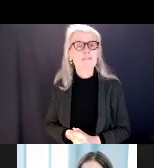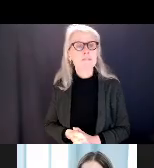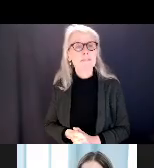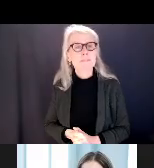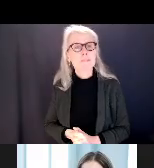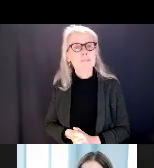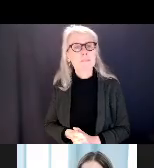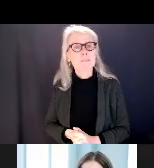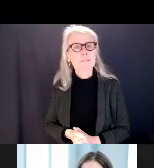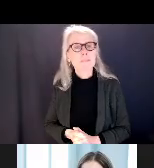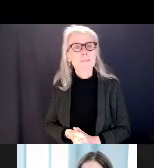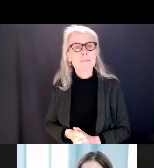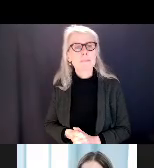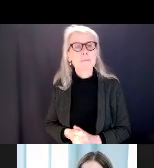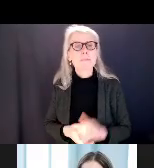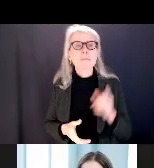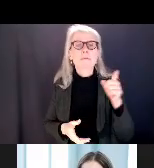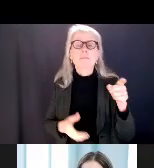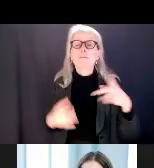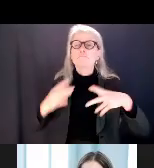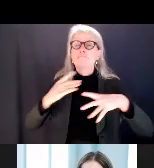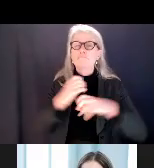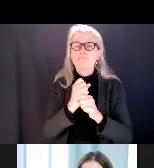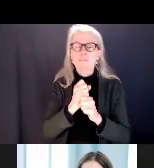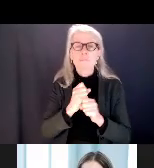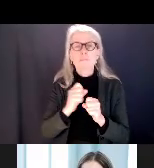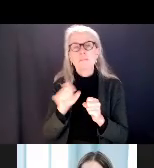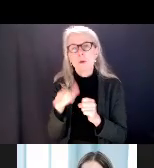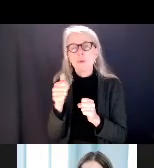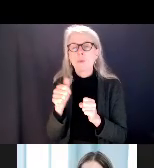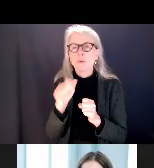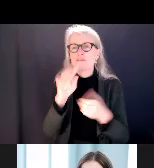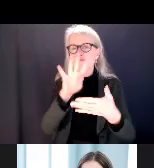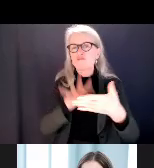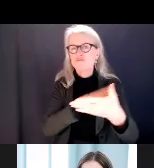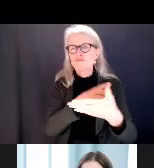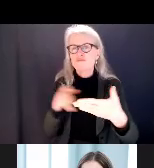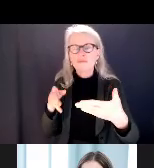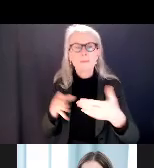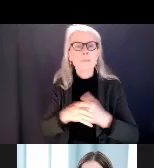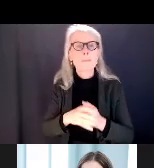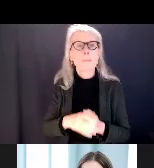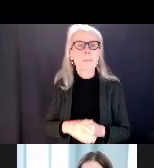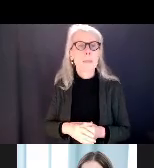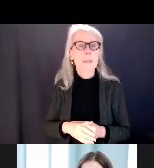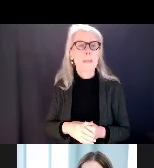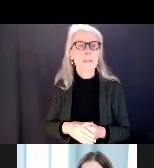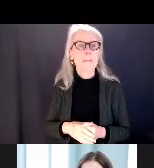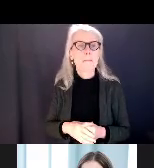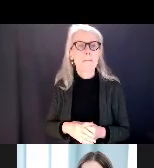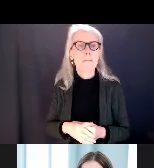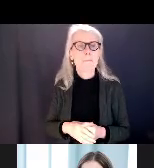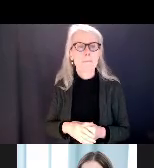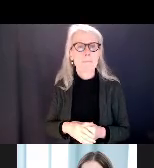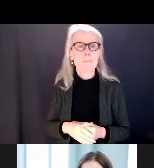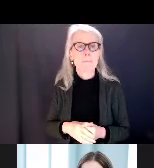So I'm just going to show you a visual here. And this table shows if we were to break the